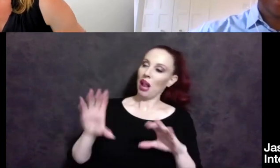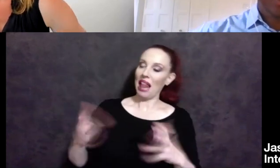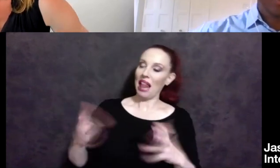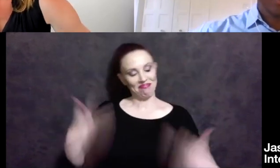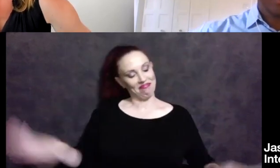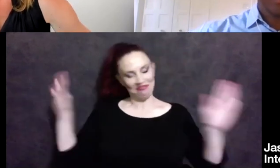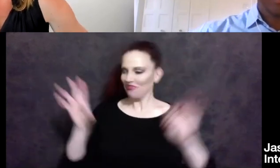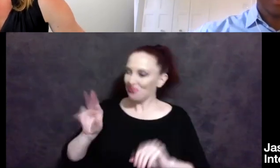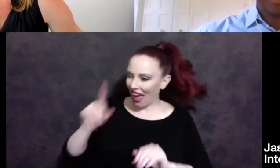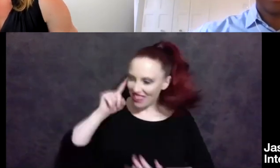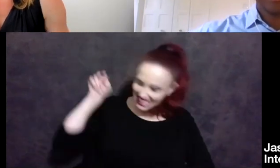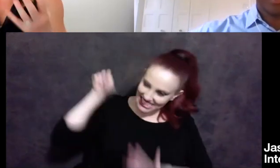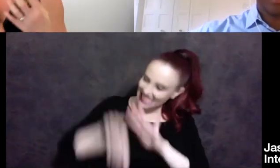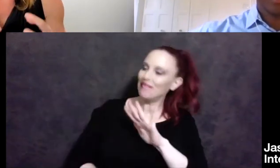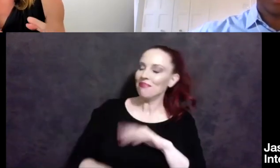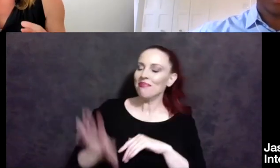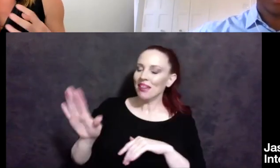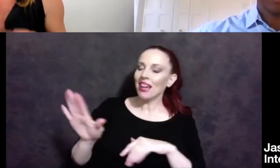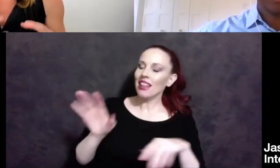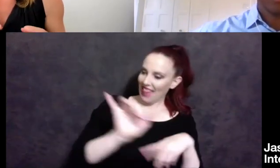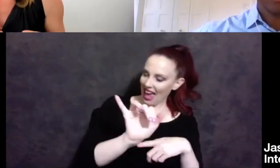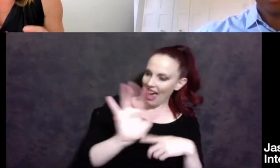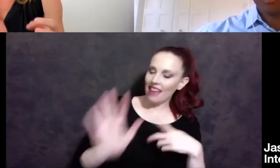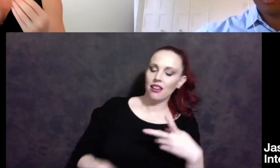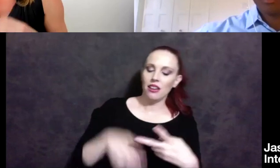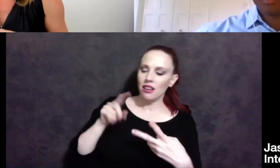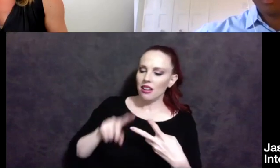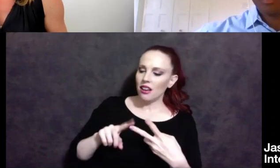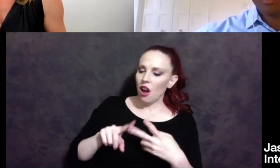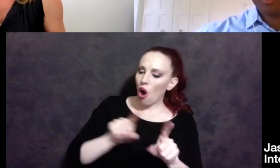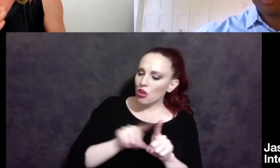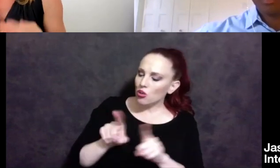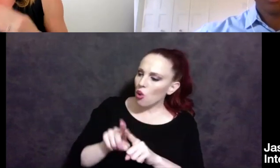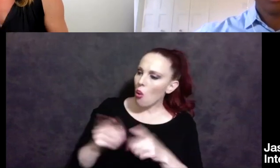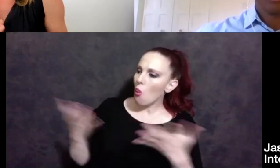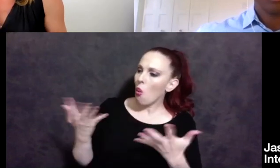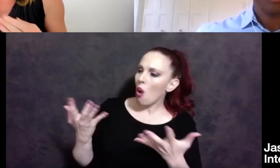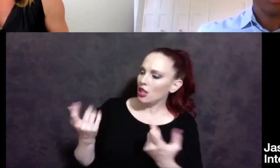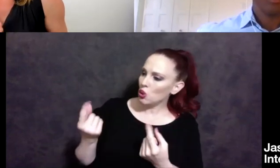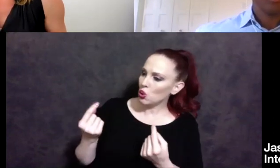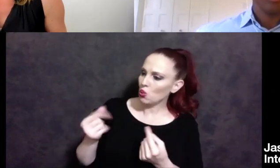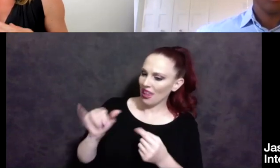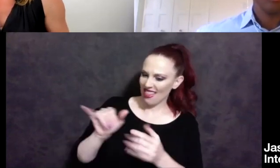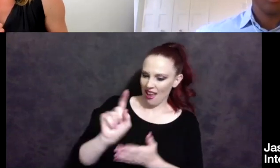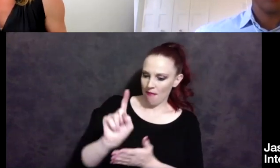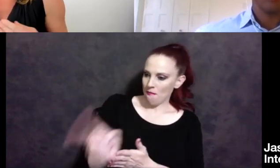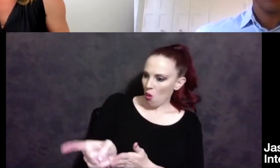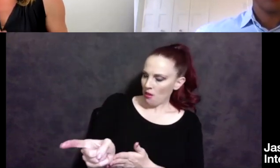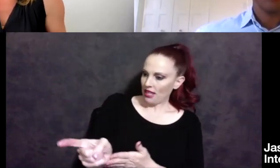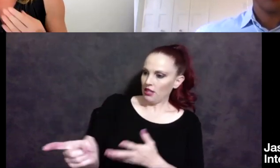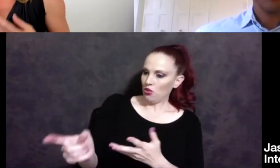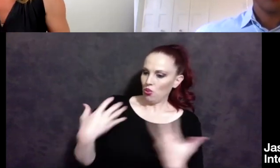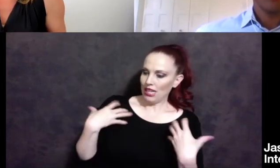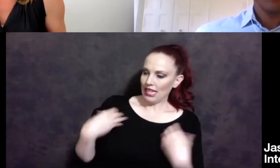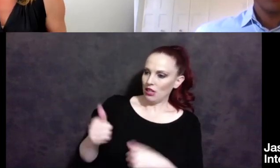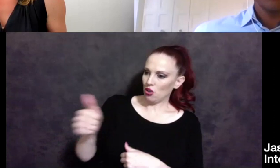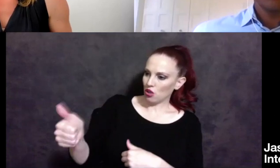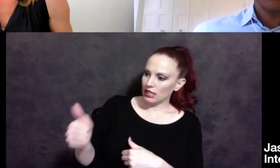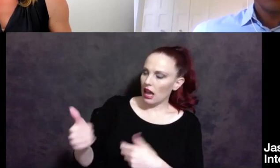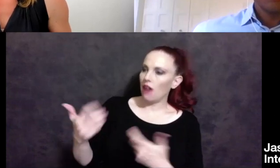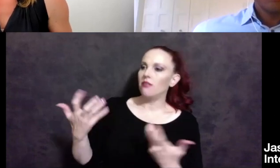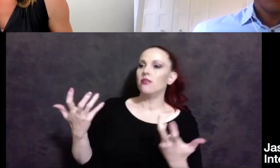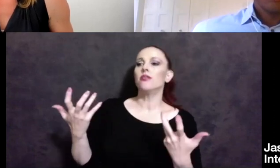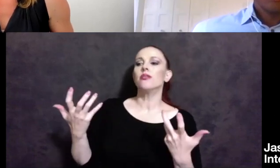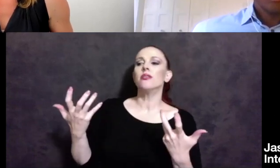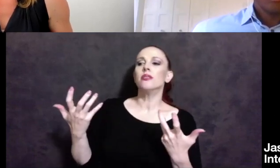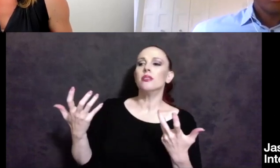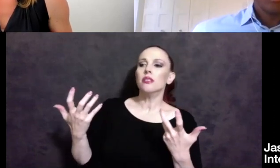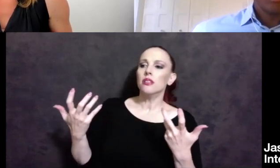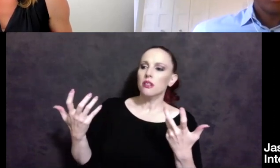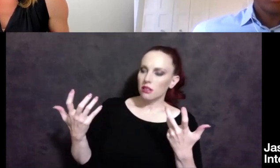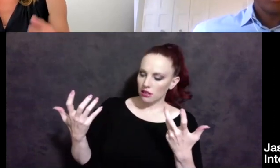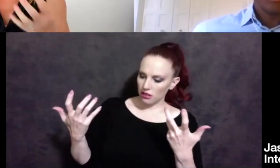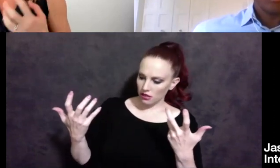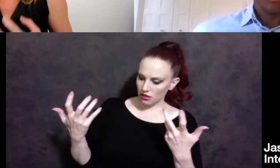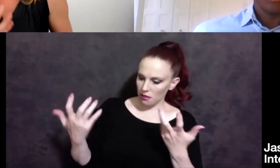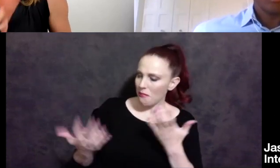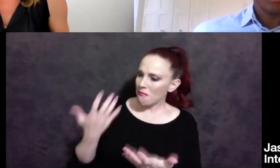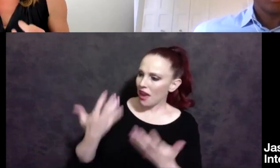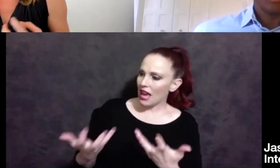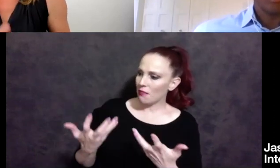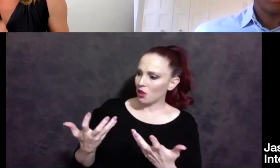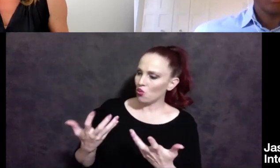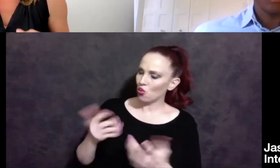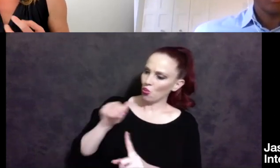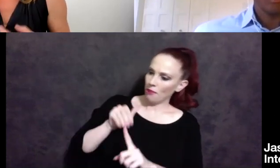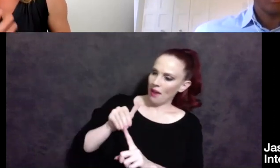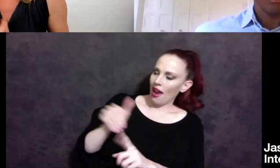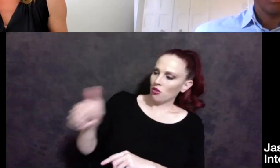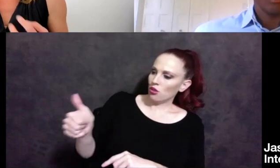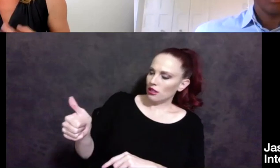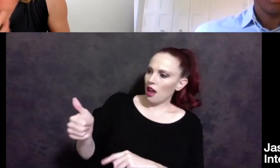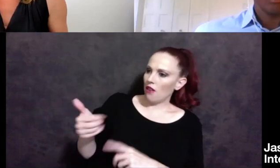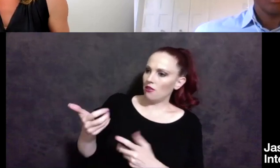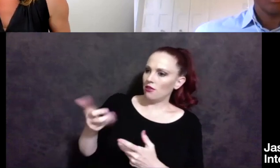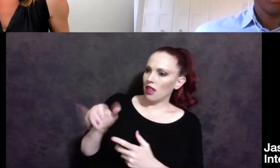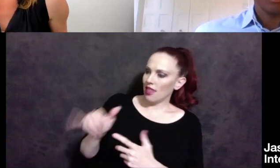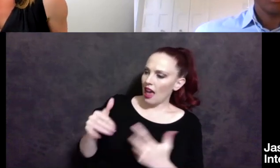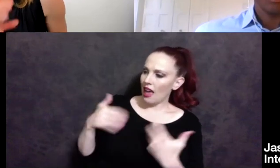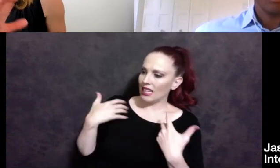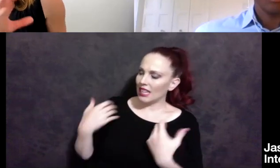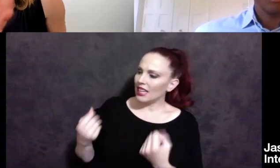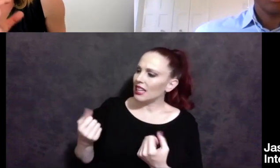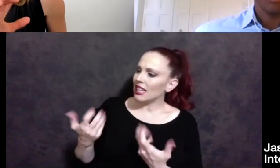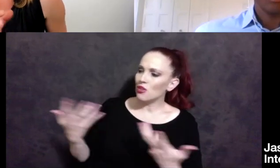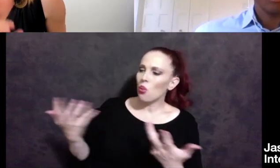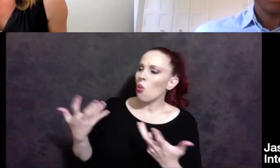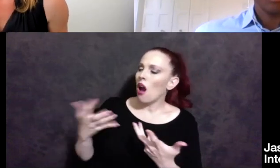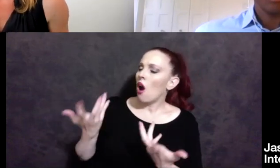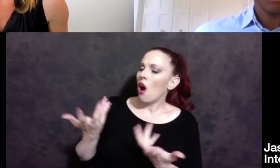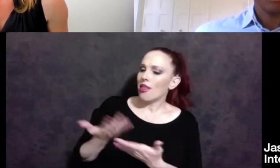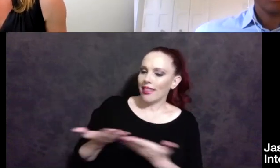there. So there is that and also what you do in the moment. What are those things you